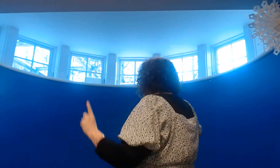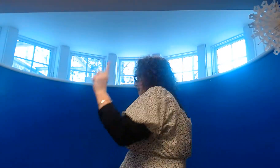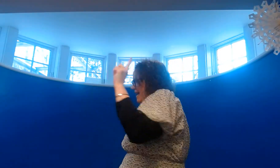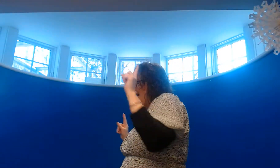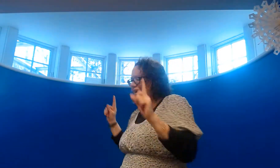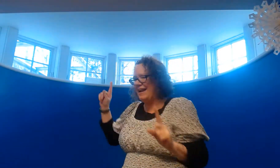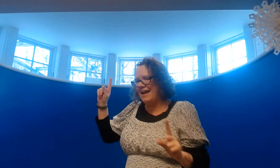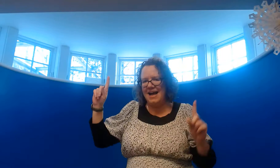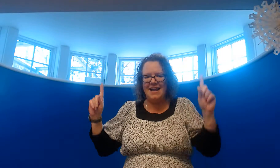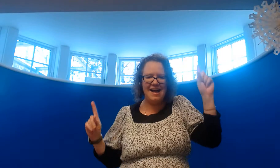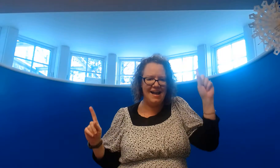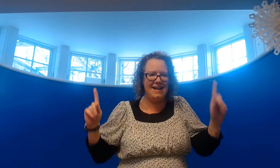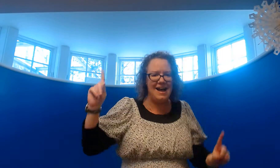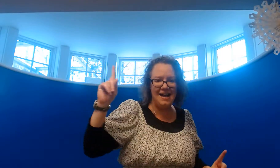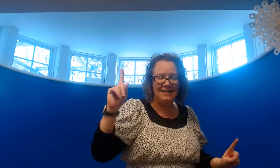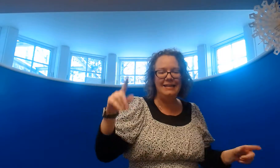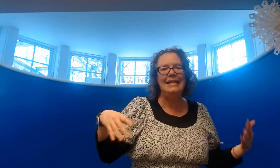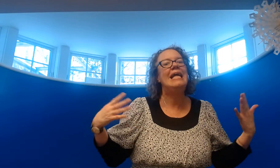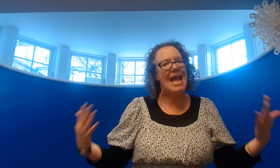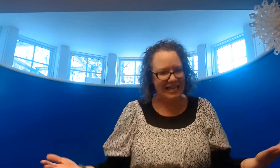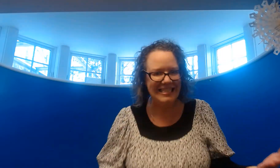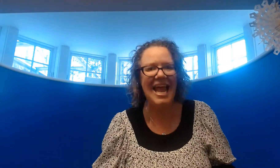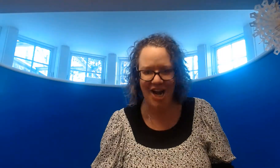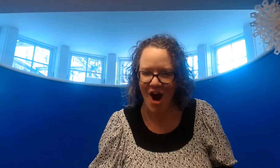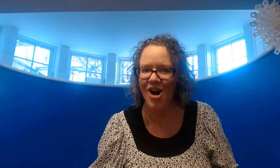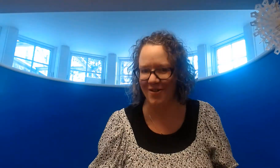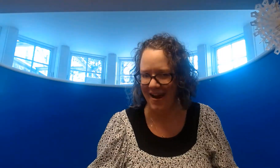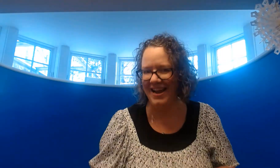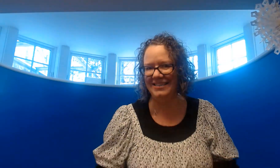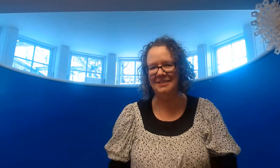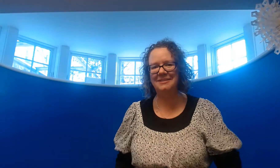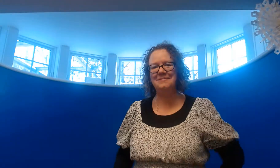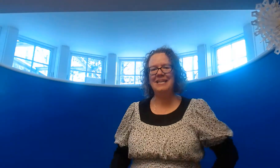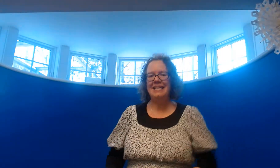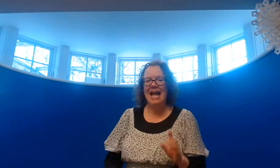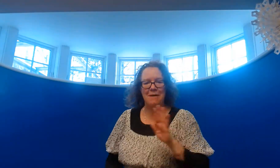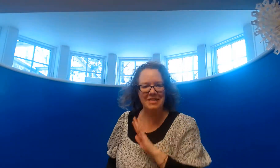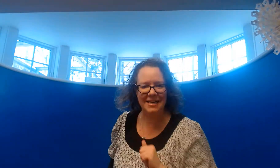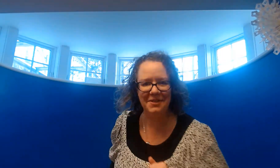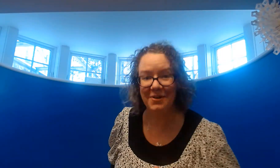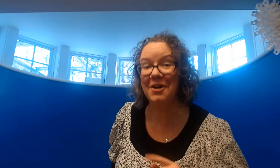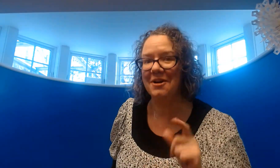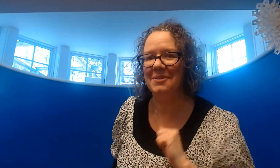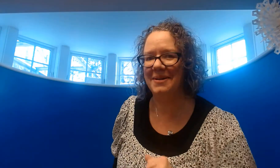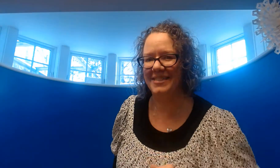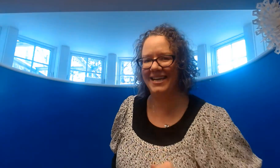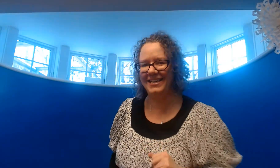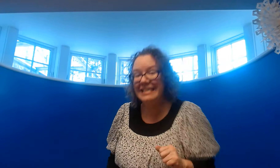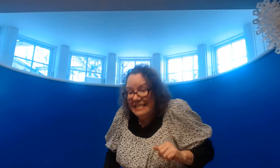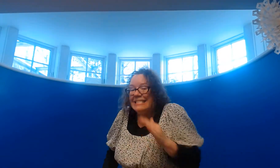It's getting harder right? How many times have your grown ups made a mistake? it's my